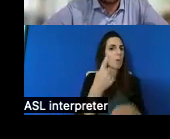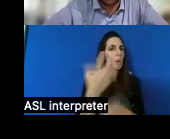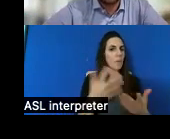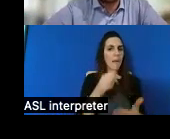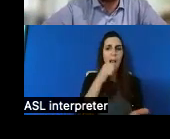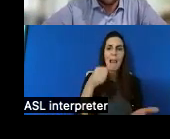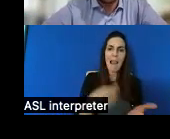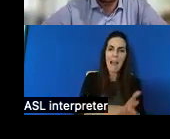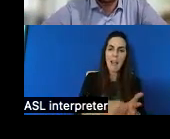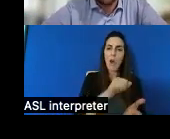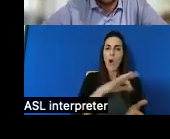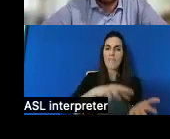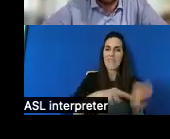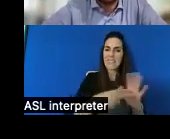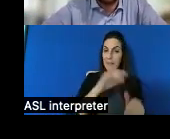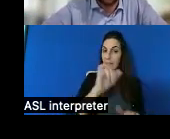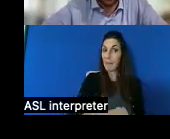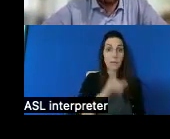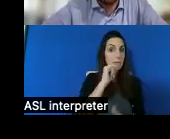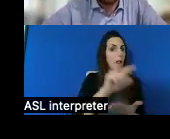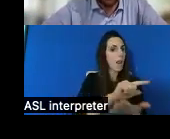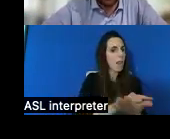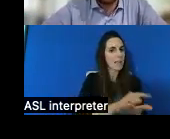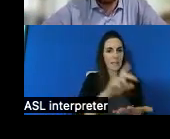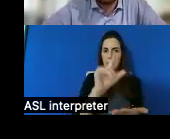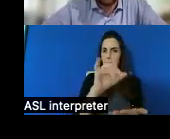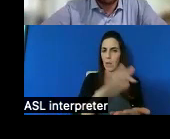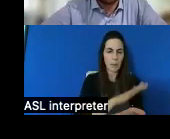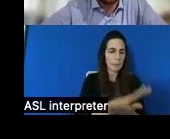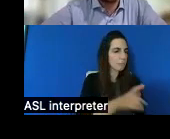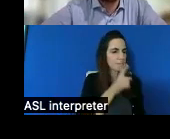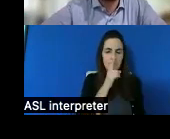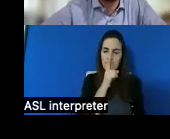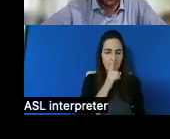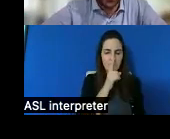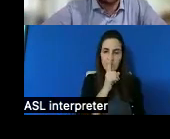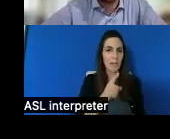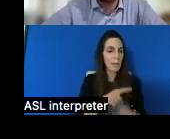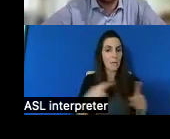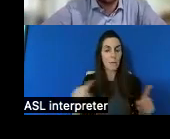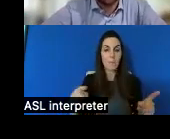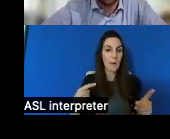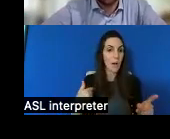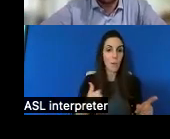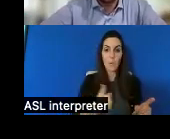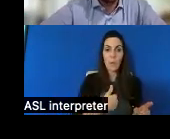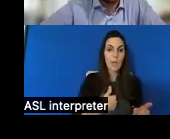intent is not a legal document but nowhere have we talked about your child individually what's